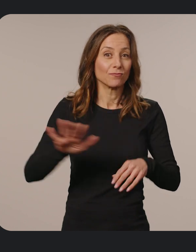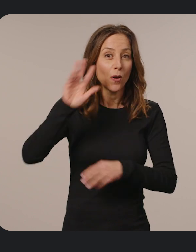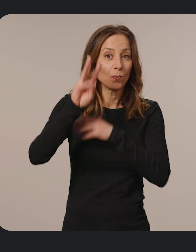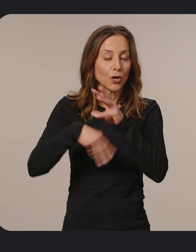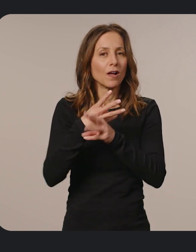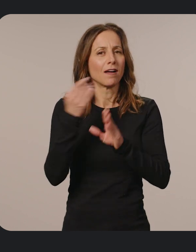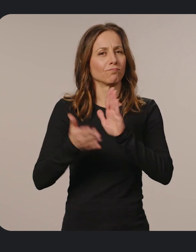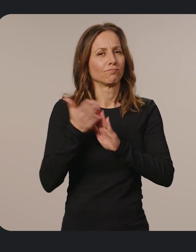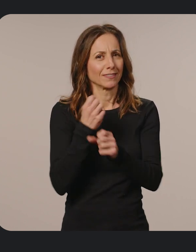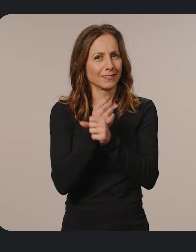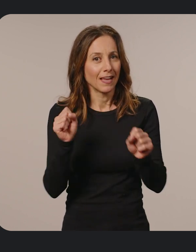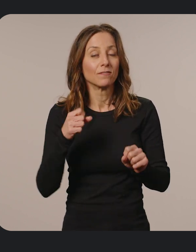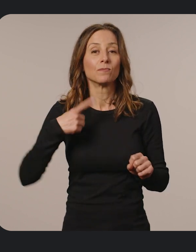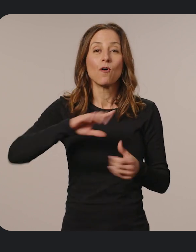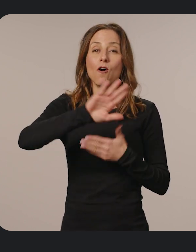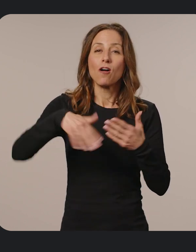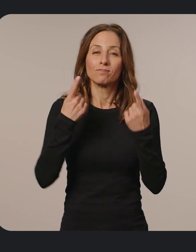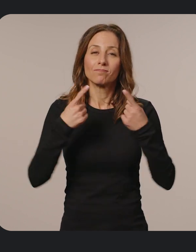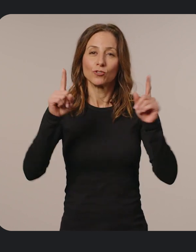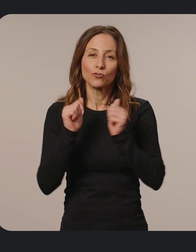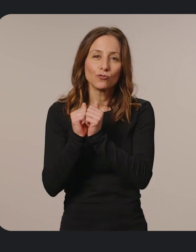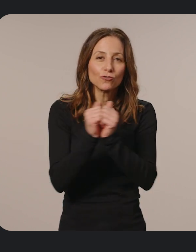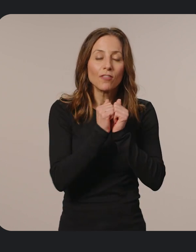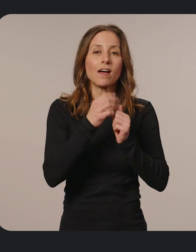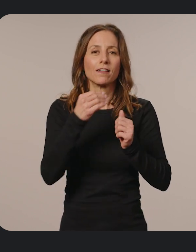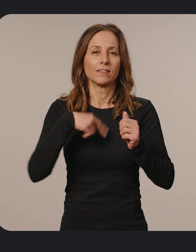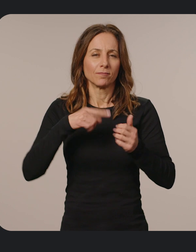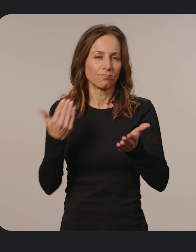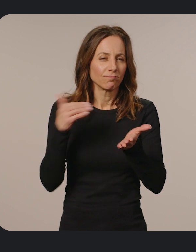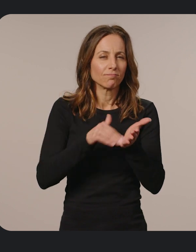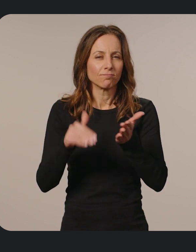and run your businesses safely. We all succeed together, and we continuously